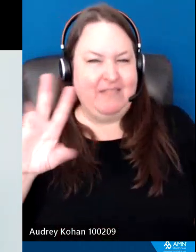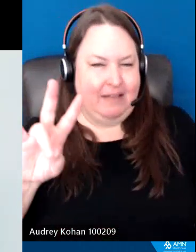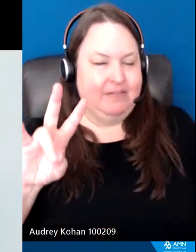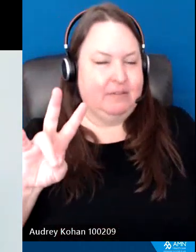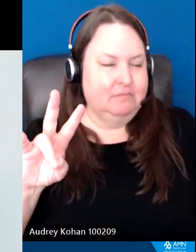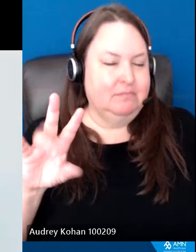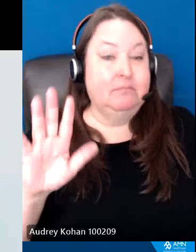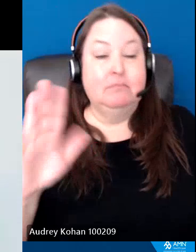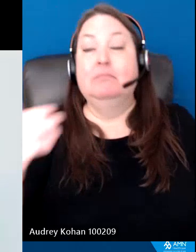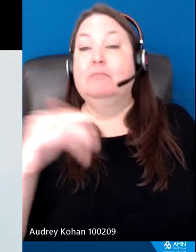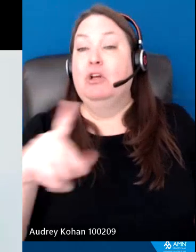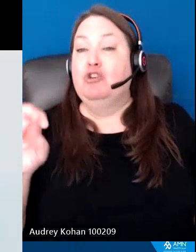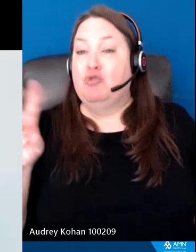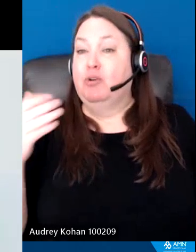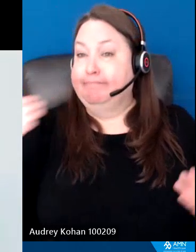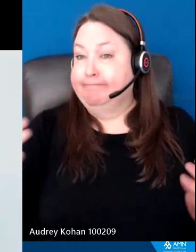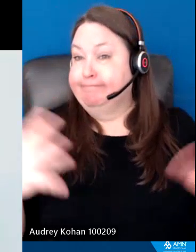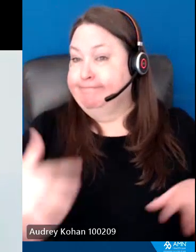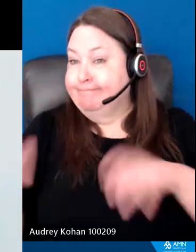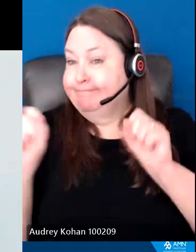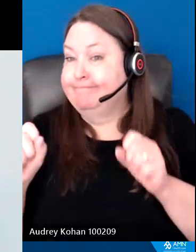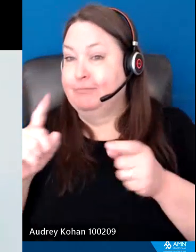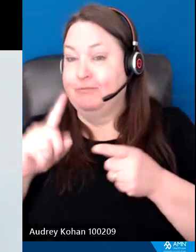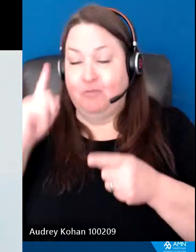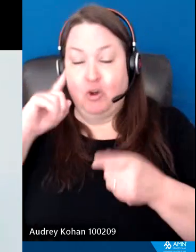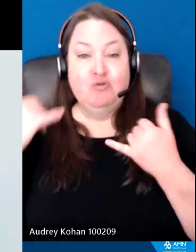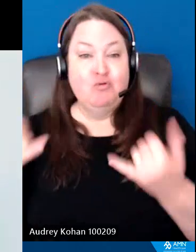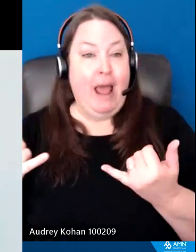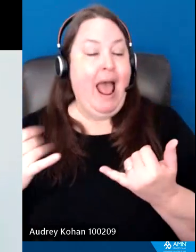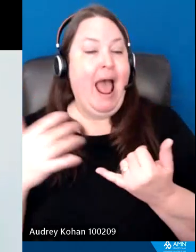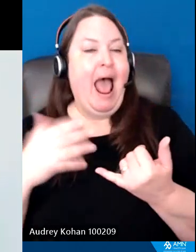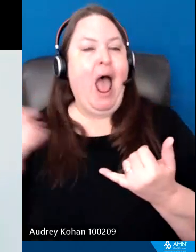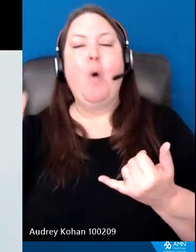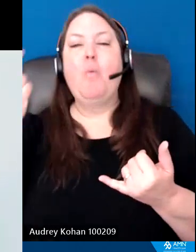okay Drew if you would take us away please into today's agenda and the content you wish to cover I